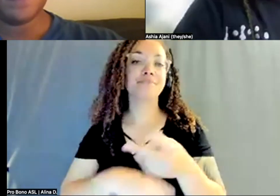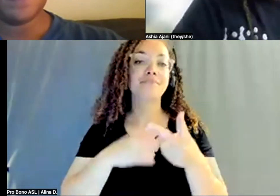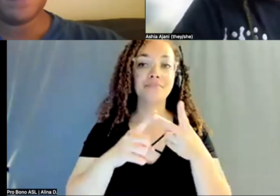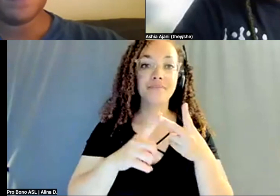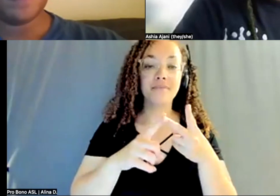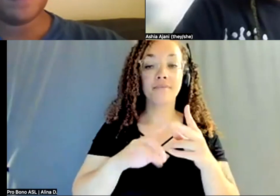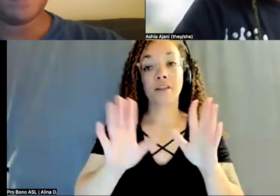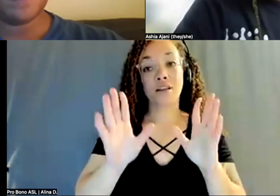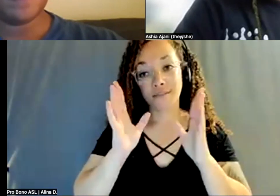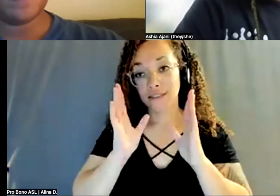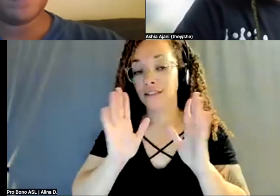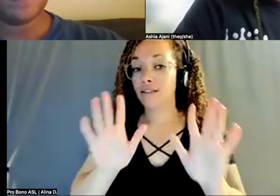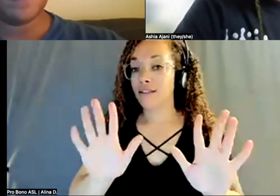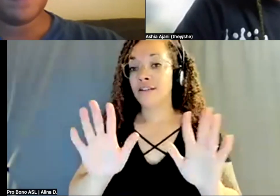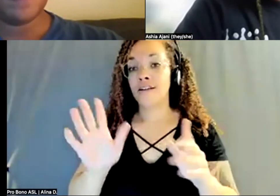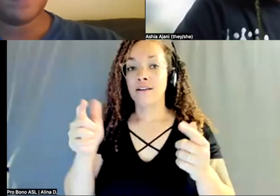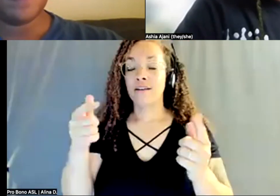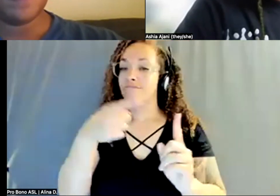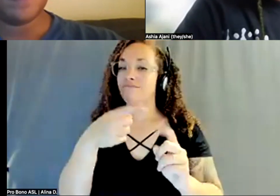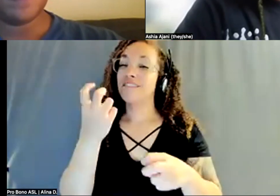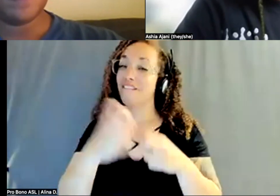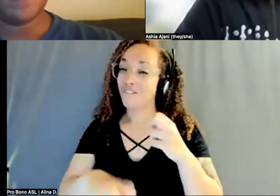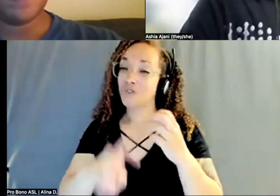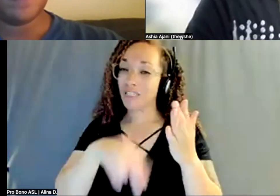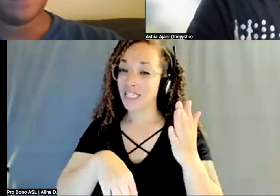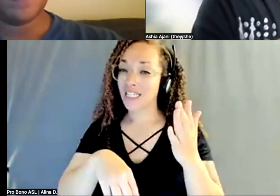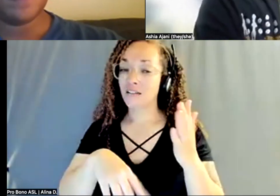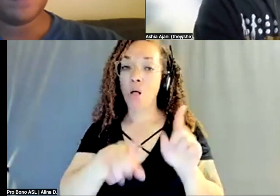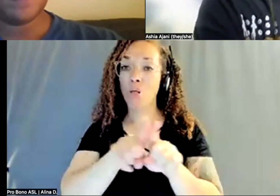this one this one is a hard read. I think also because it has like pictures and stuff but it's